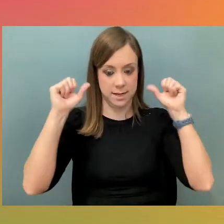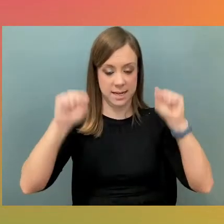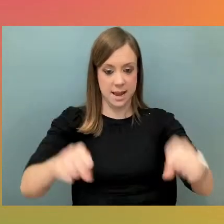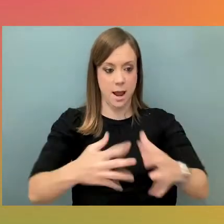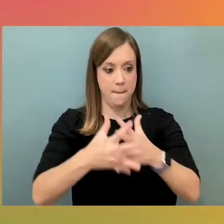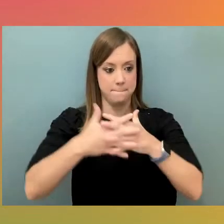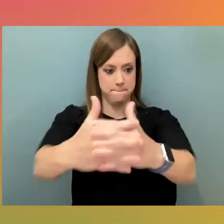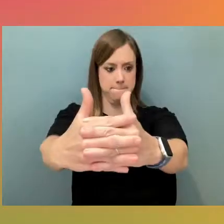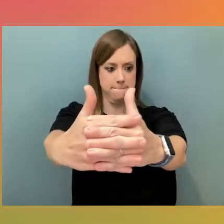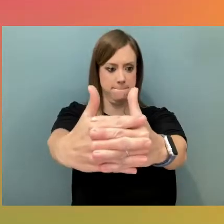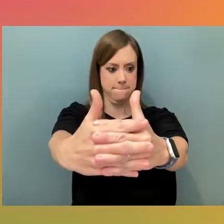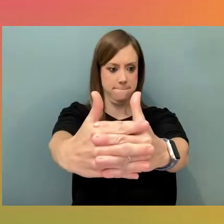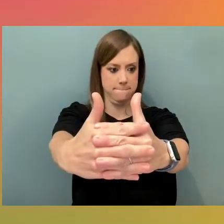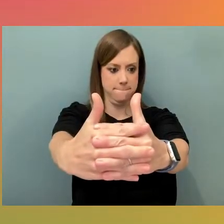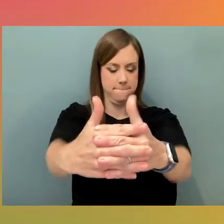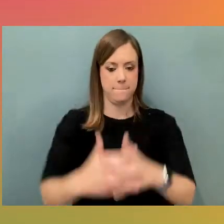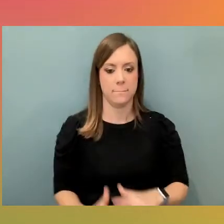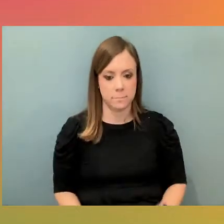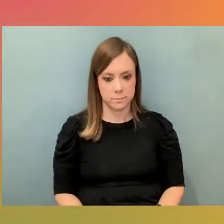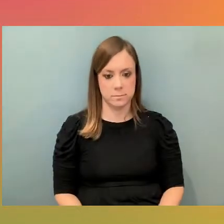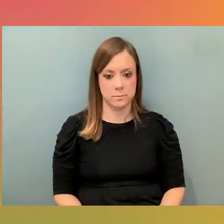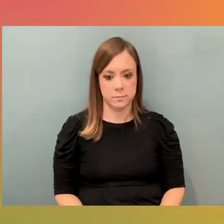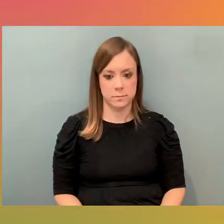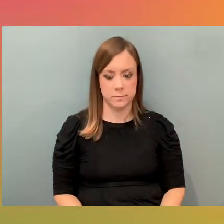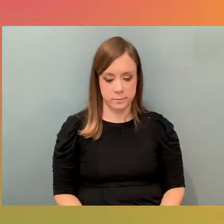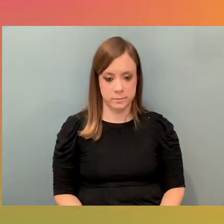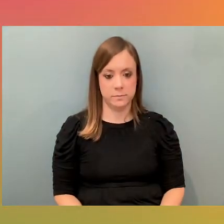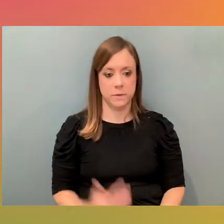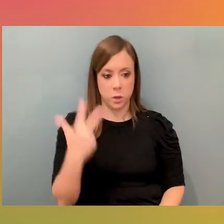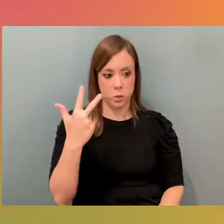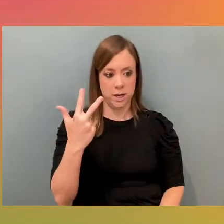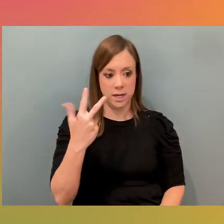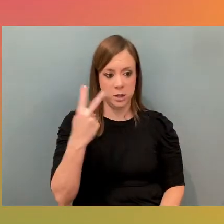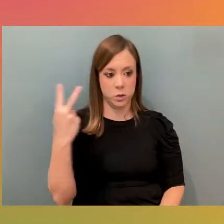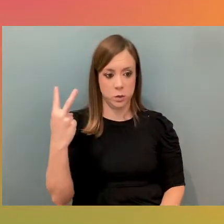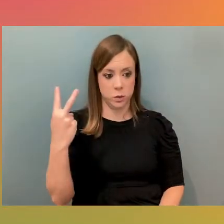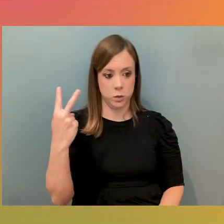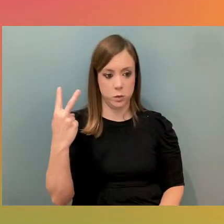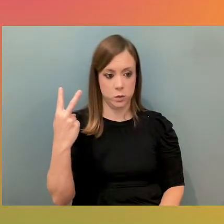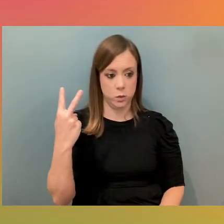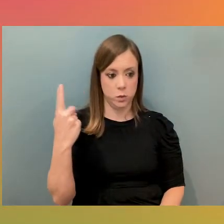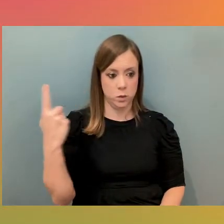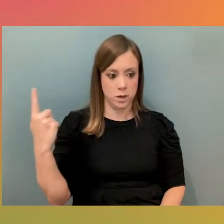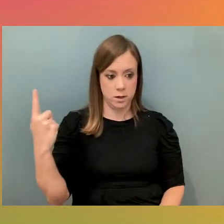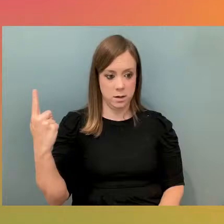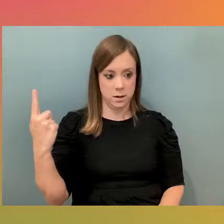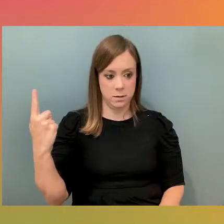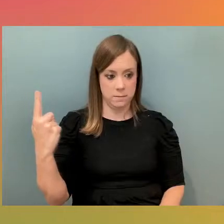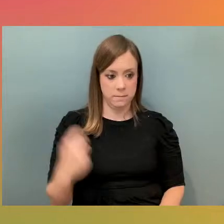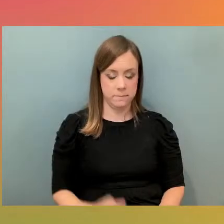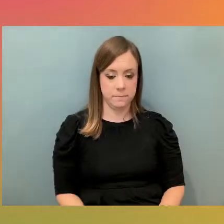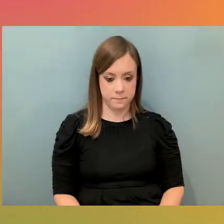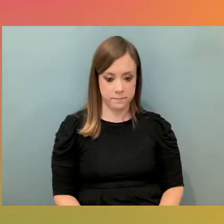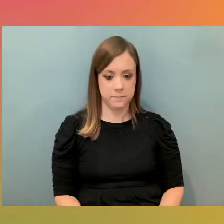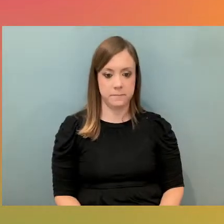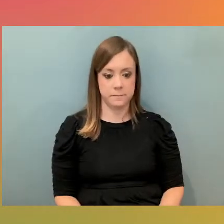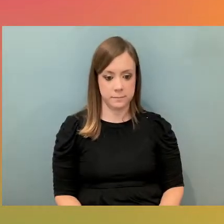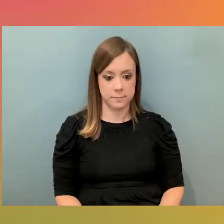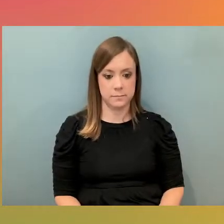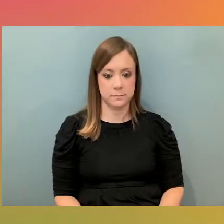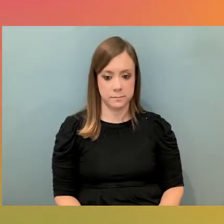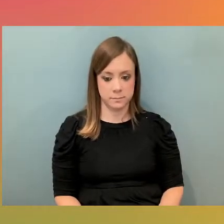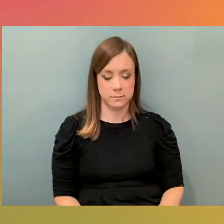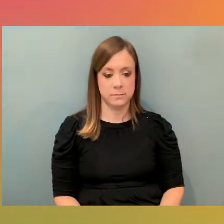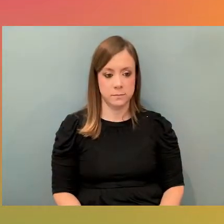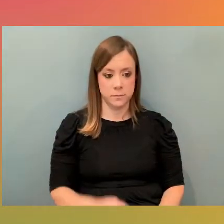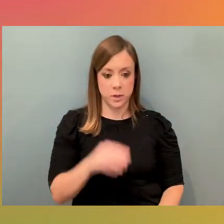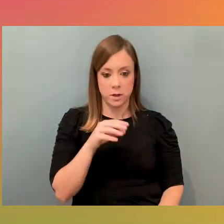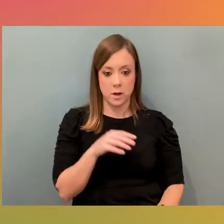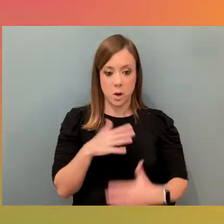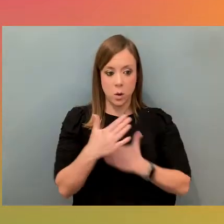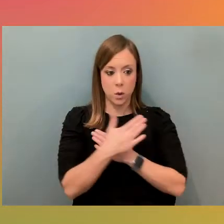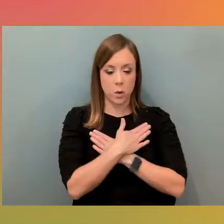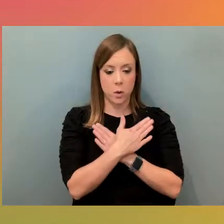INTERLACE YOUR FINGERS BEHIND